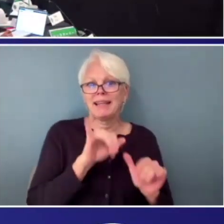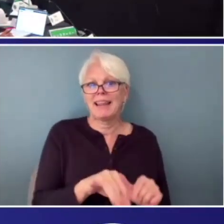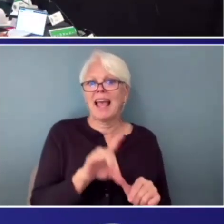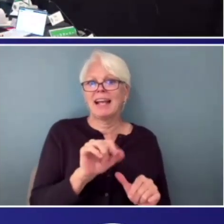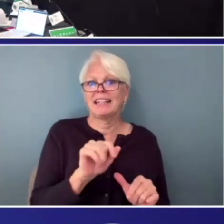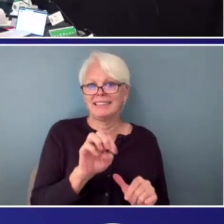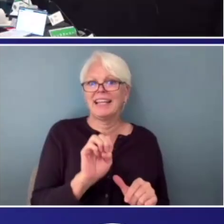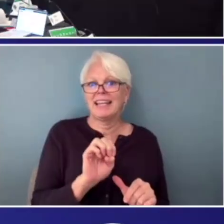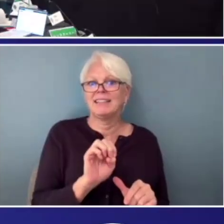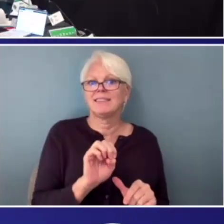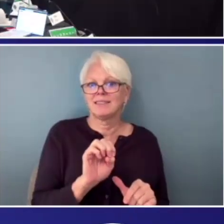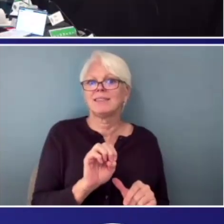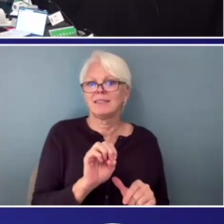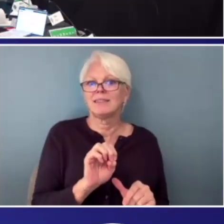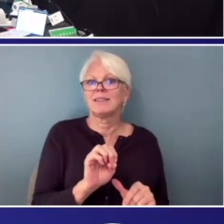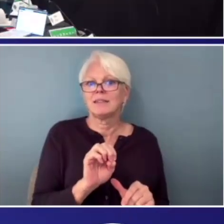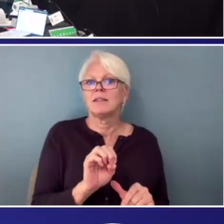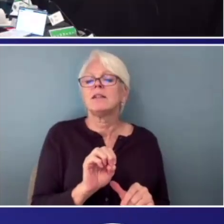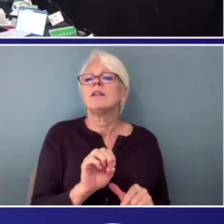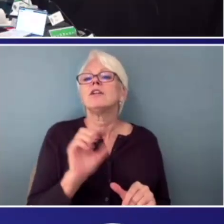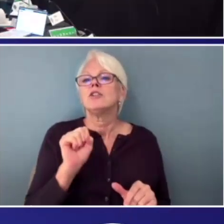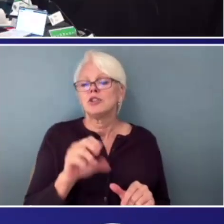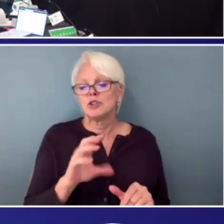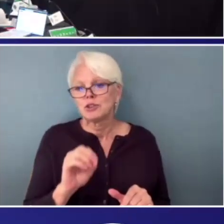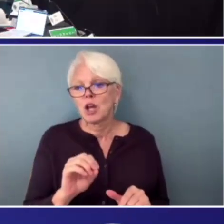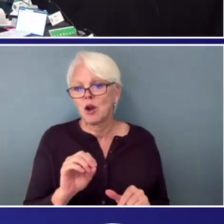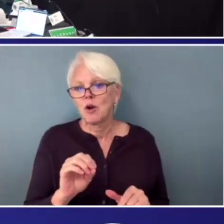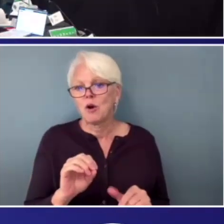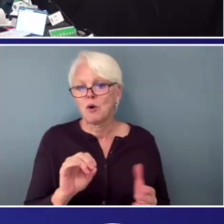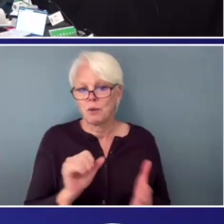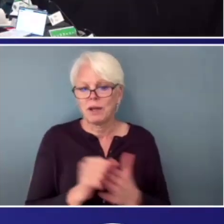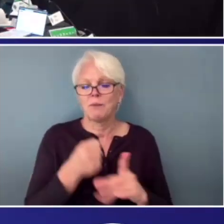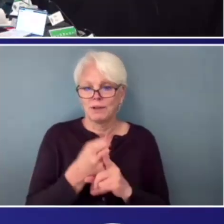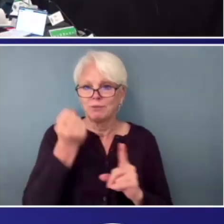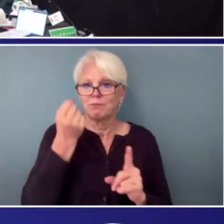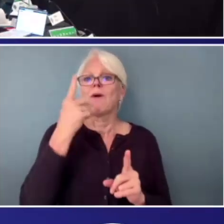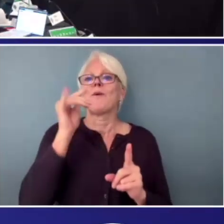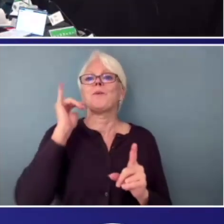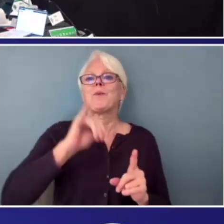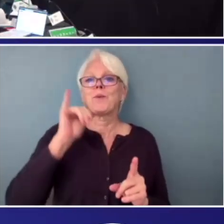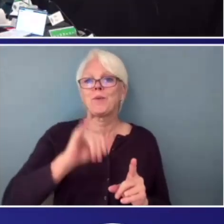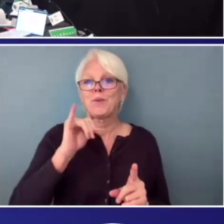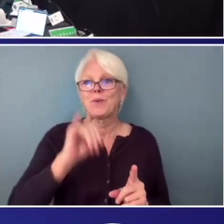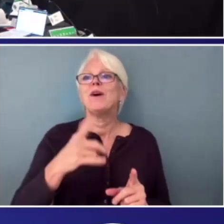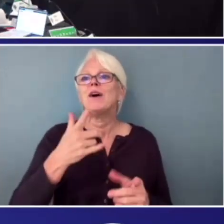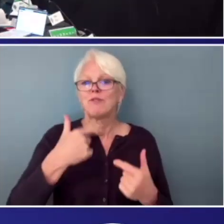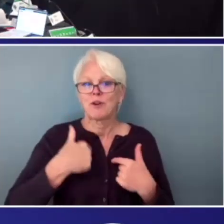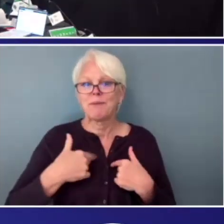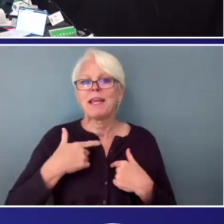And so it, it was a light bulb moment for my teammate and myself when we realized,